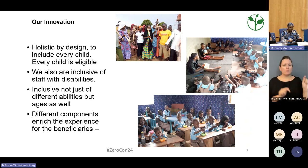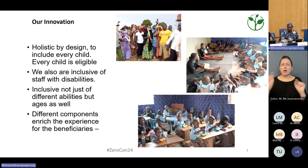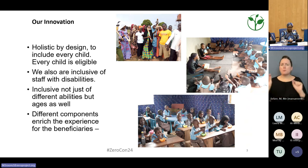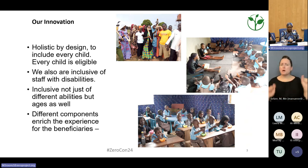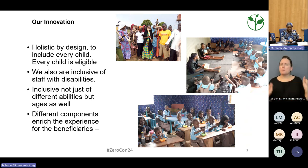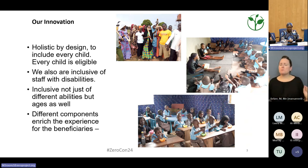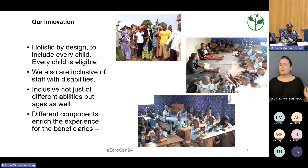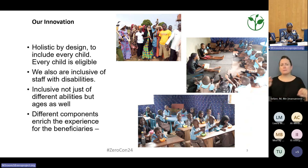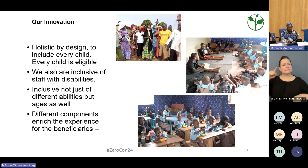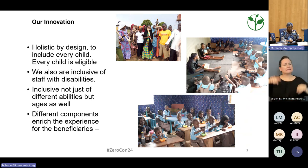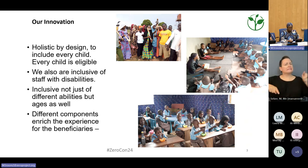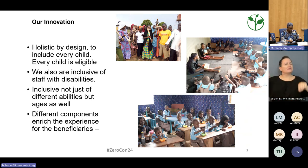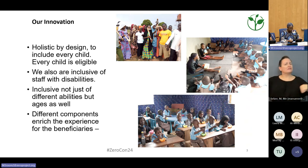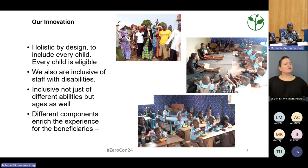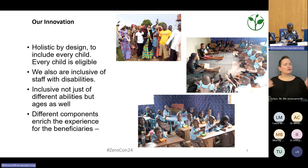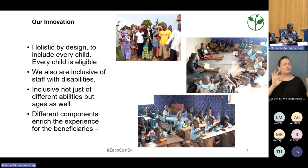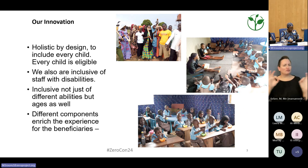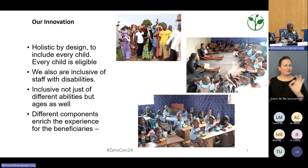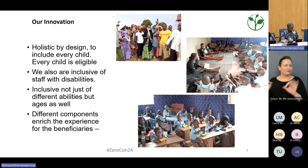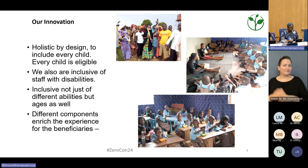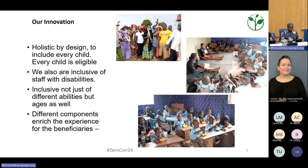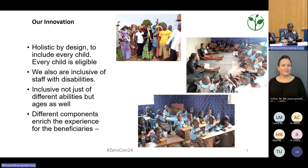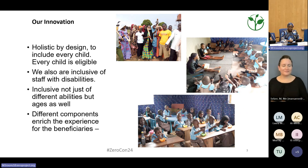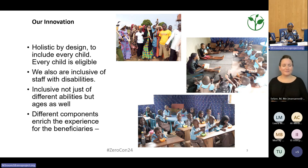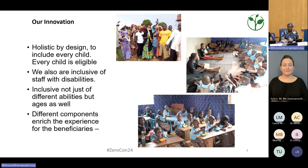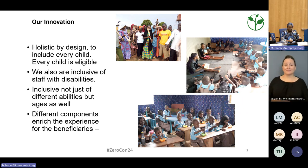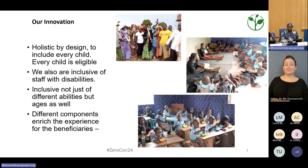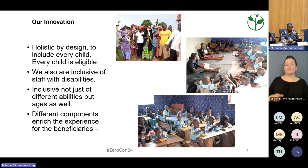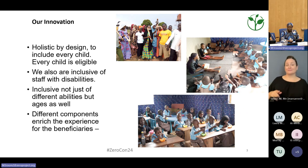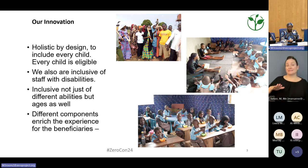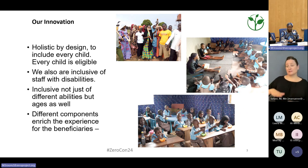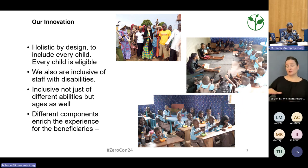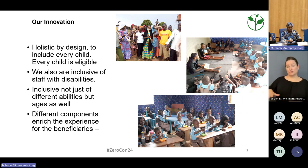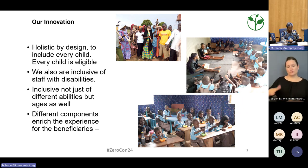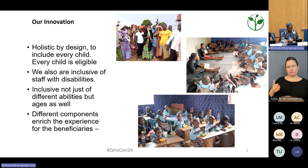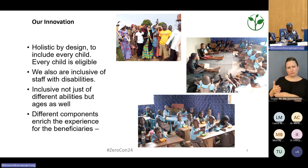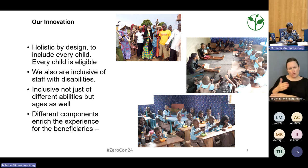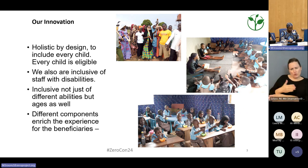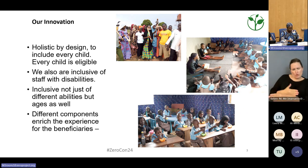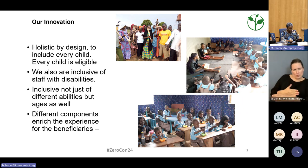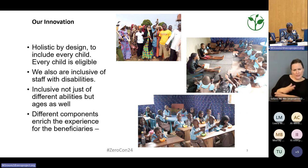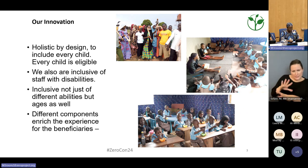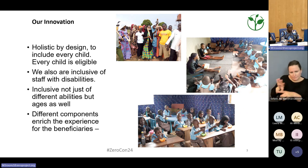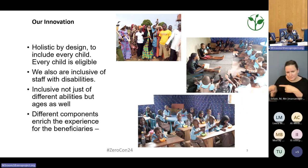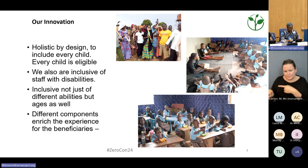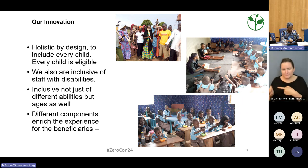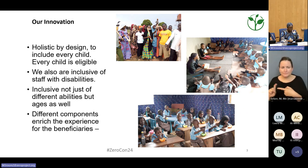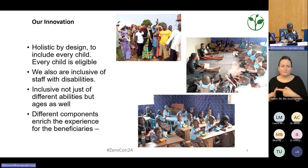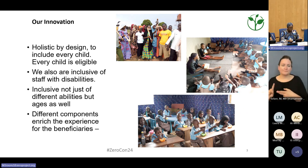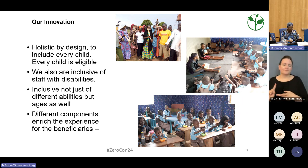we have an early childhood program, we have a psychosocial support program, and we have